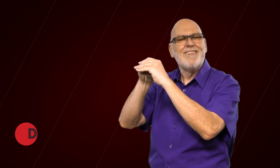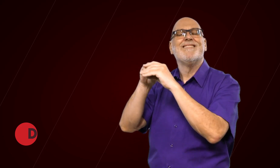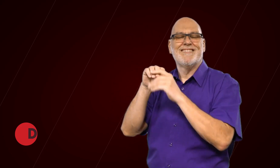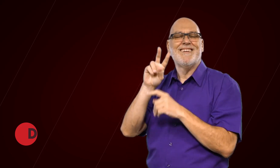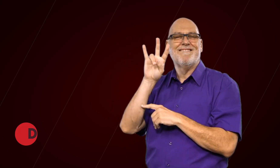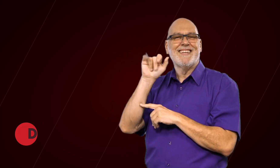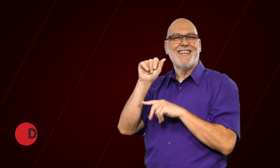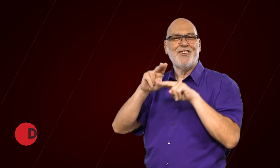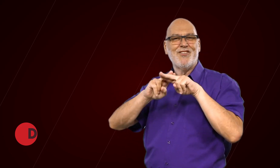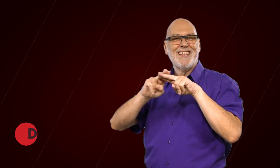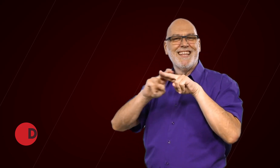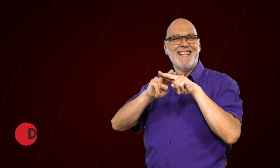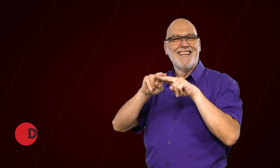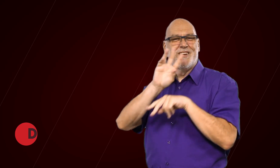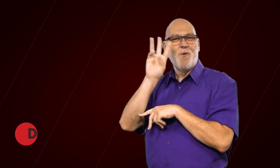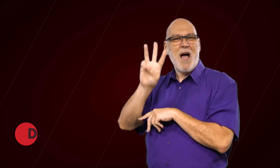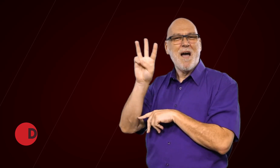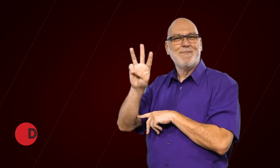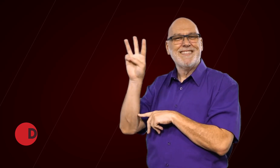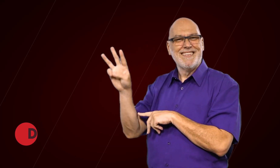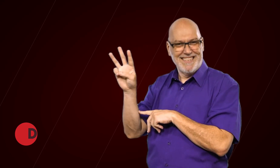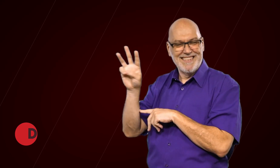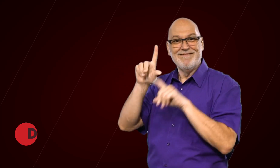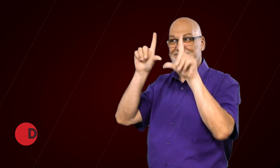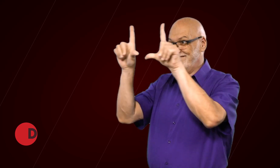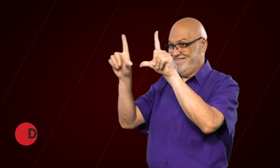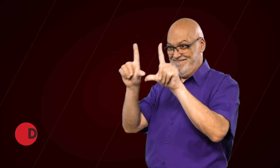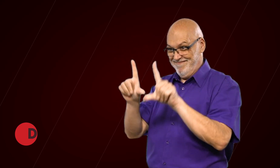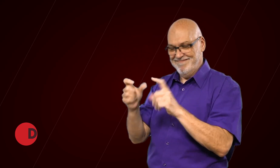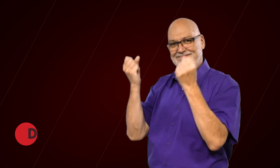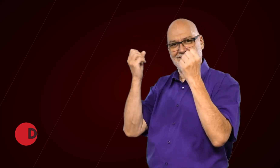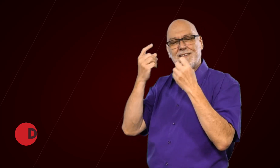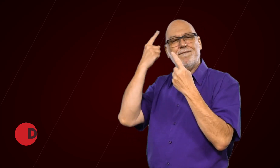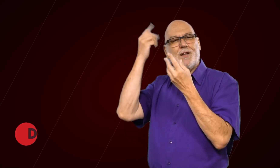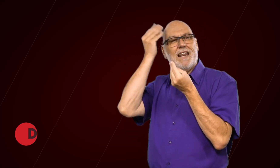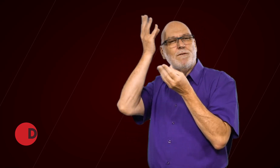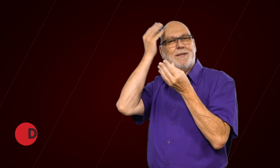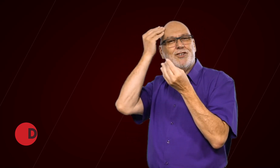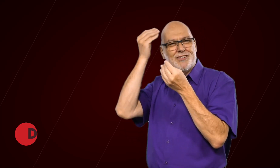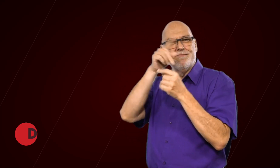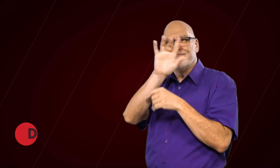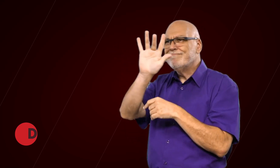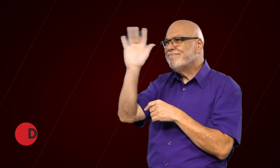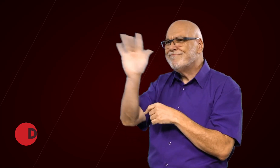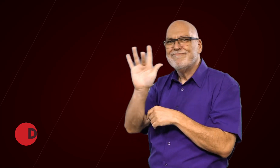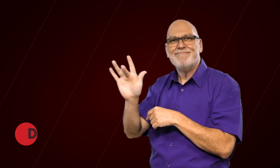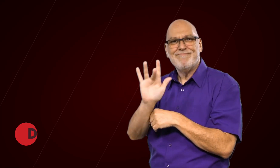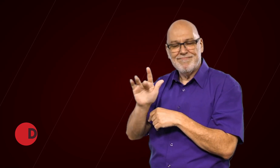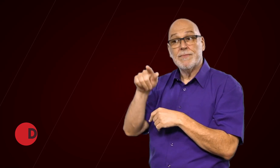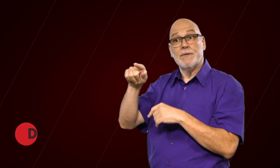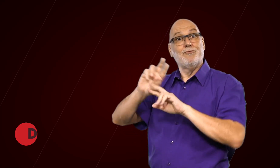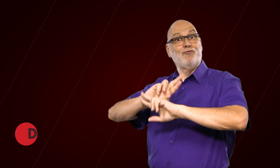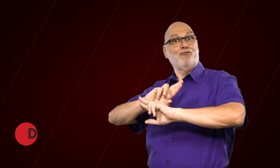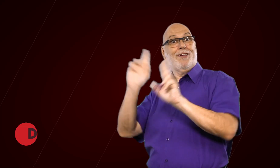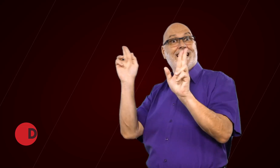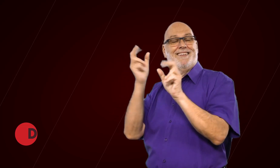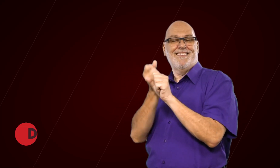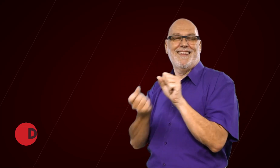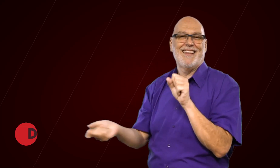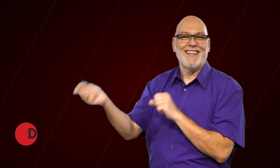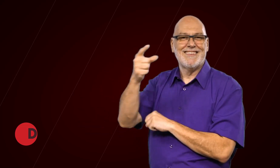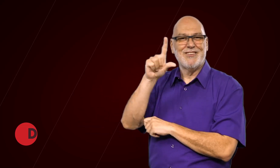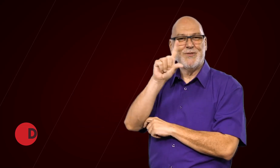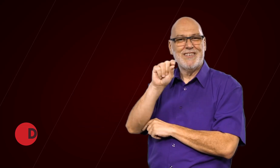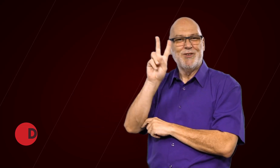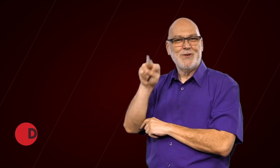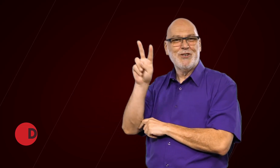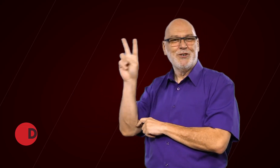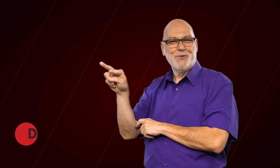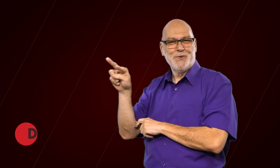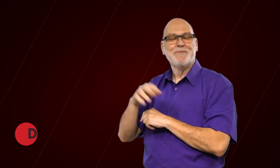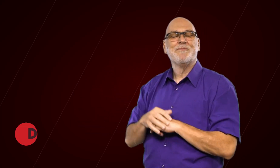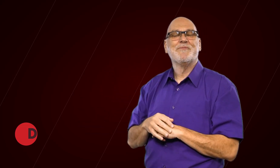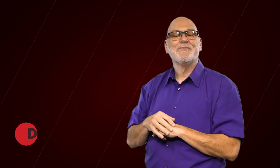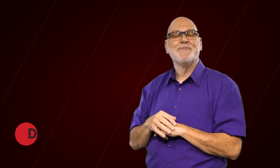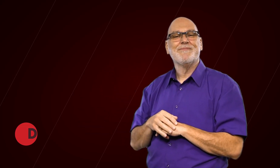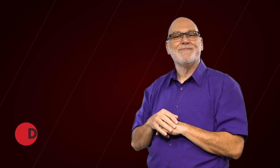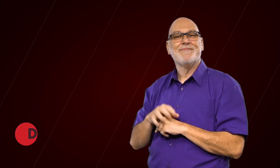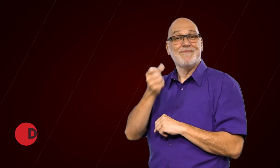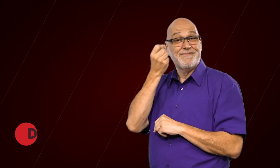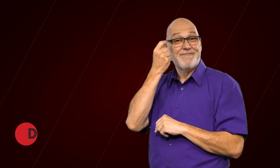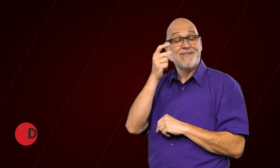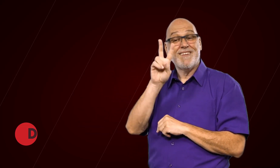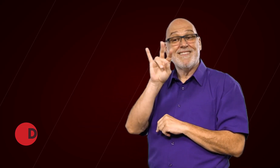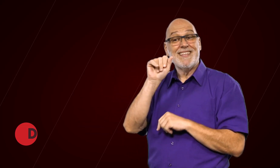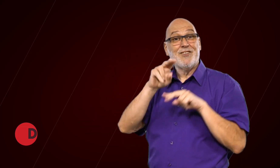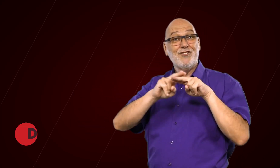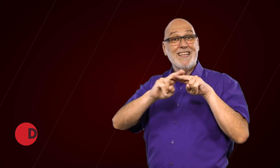ASL & LSQ Sign Language videos for their website which should be ready in 2022.